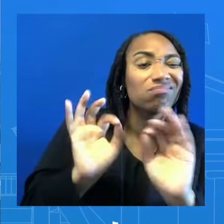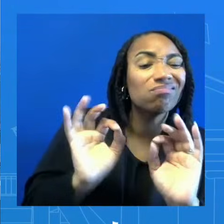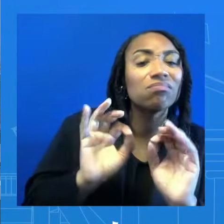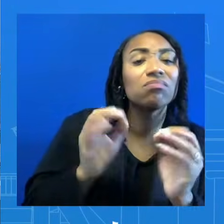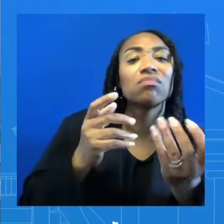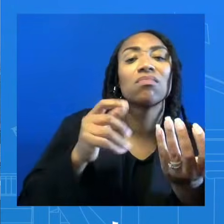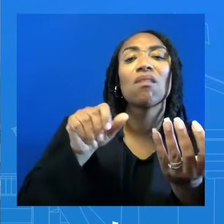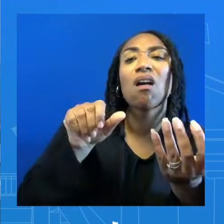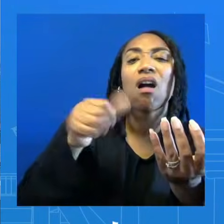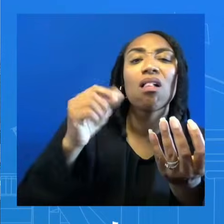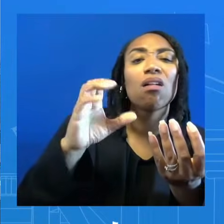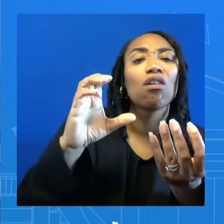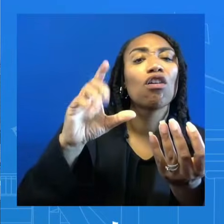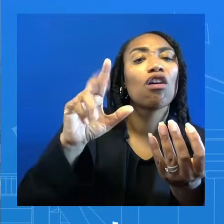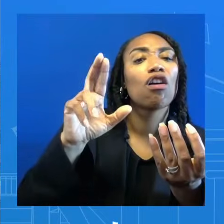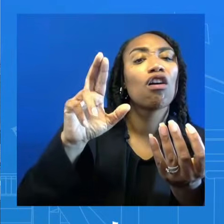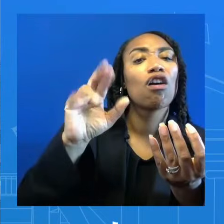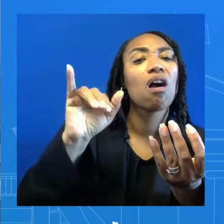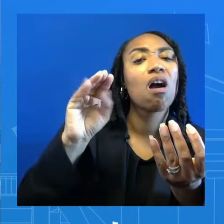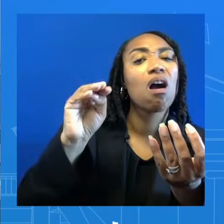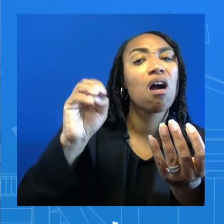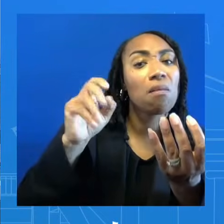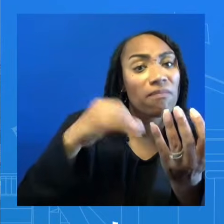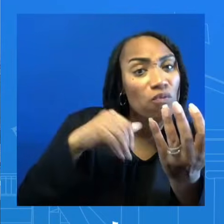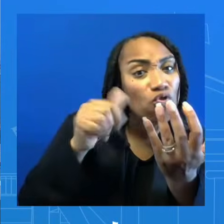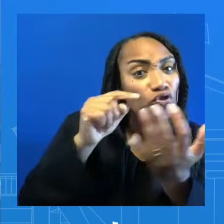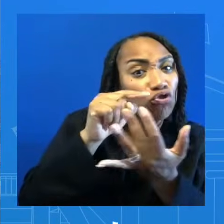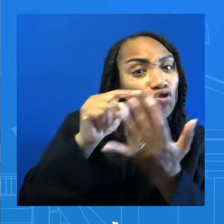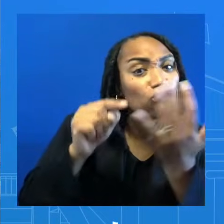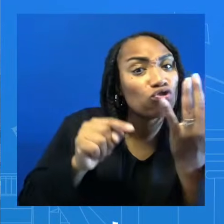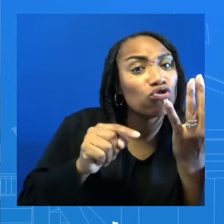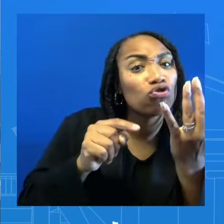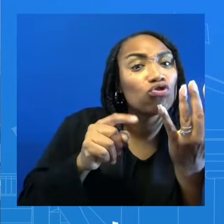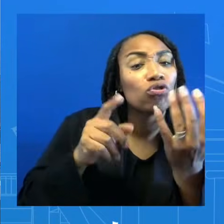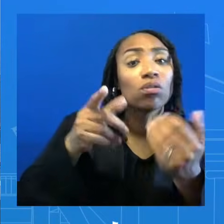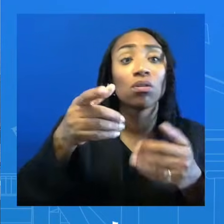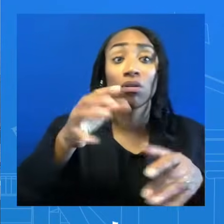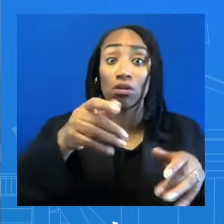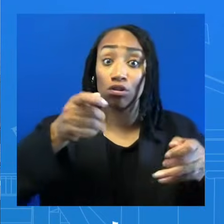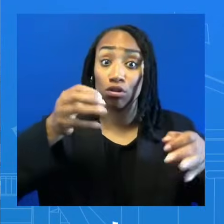I mean, a judge who participated in a scheme that sent juveniles to for-profit jails;